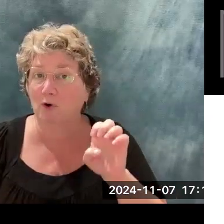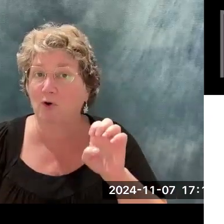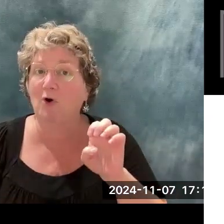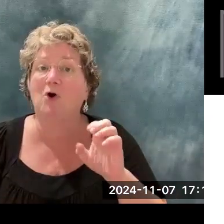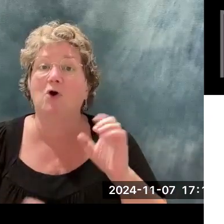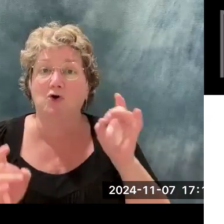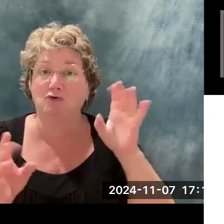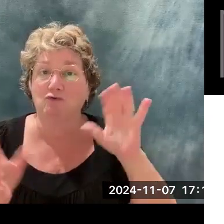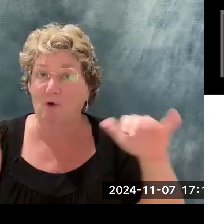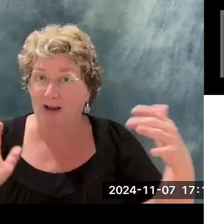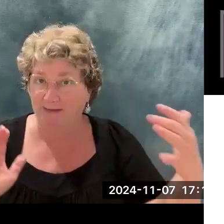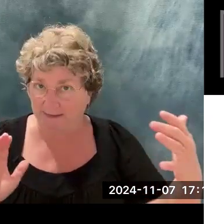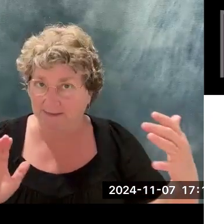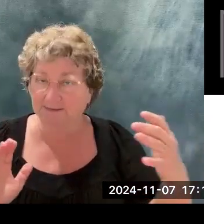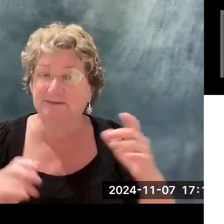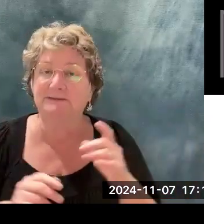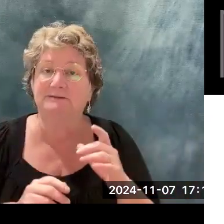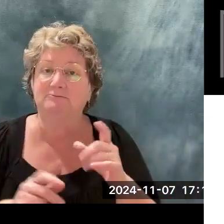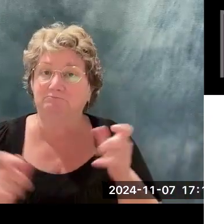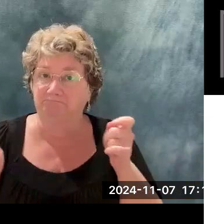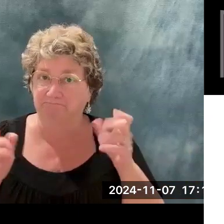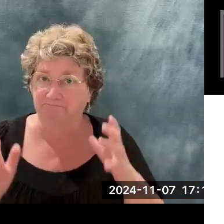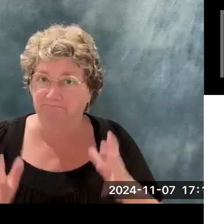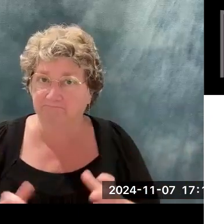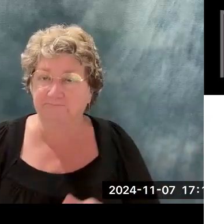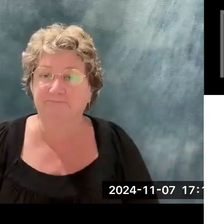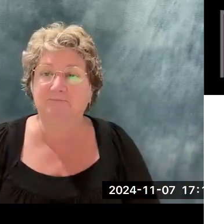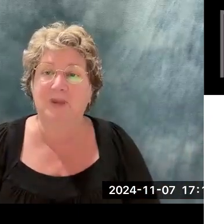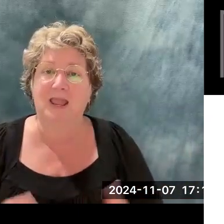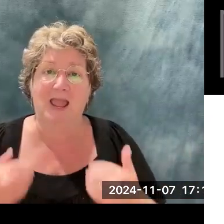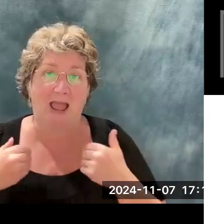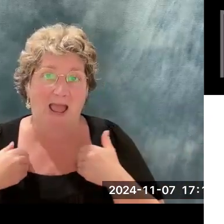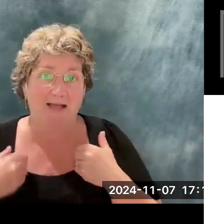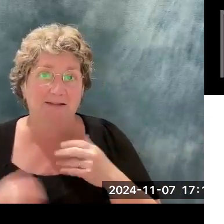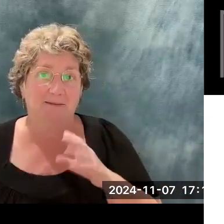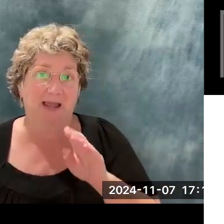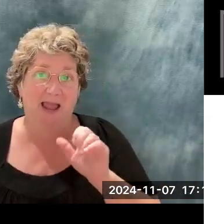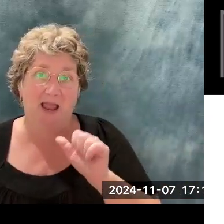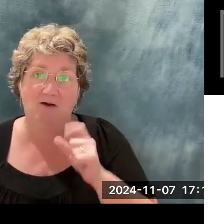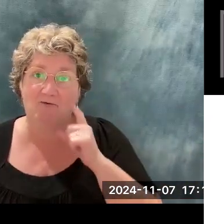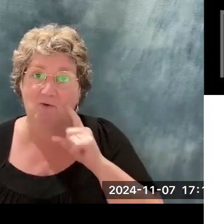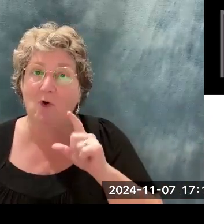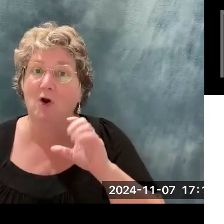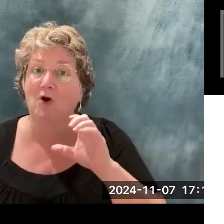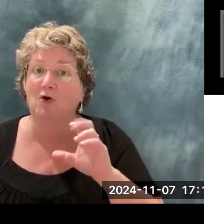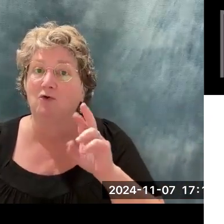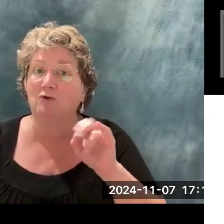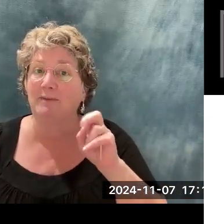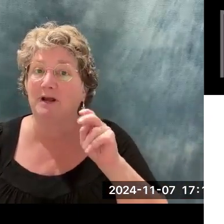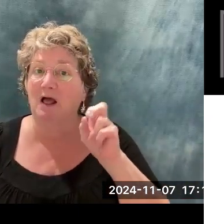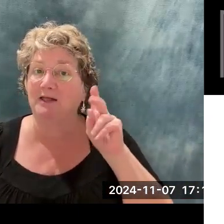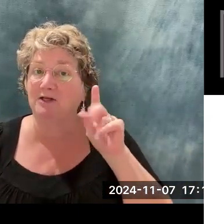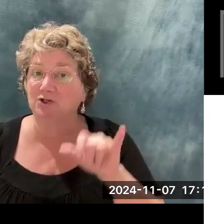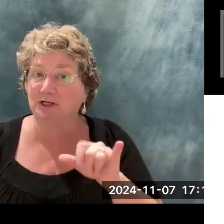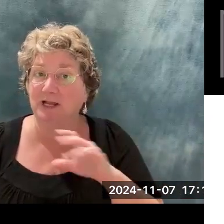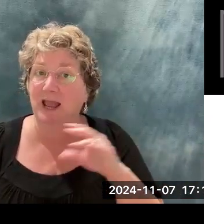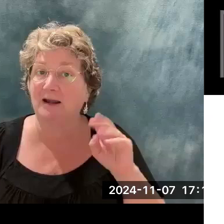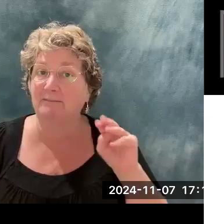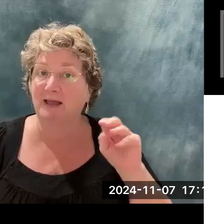She learned a bachelor's in social work and criminology at Central Connecticut State University and a master's in social work at the University of Connecticut.